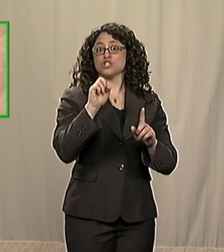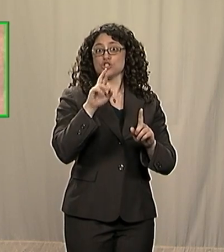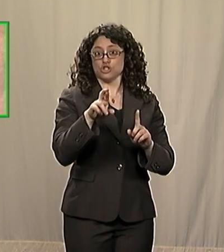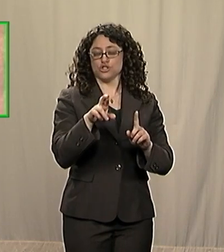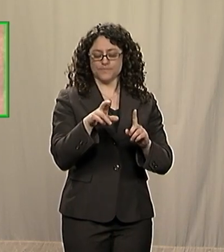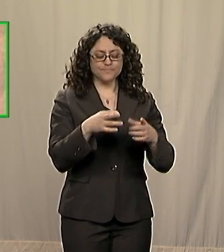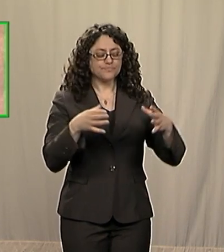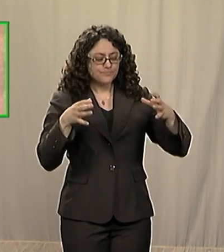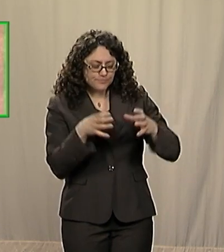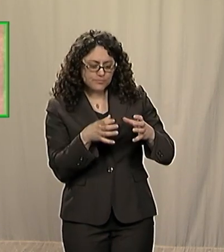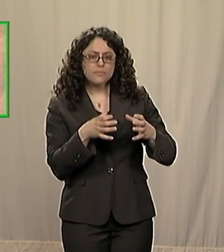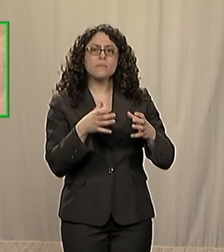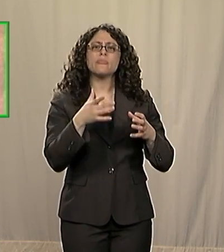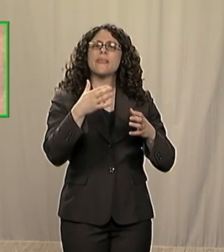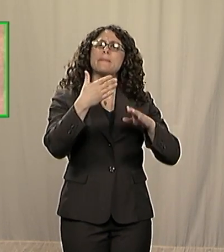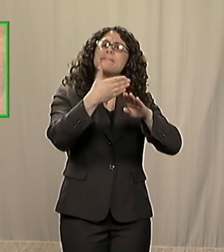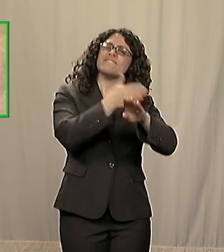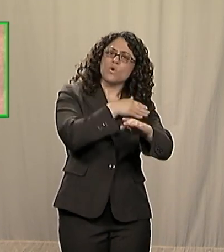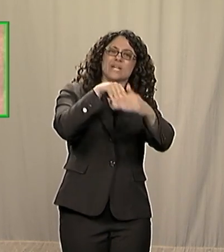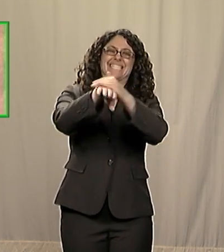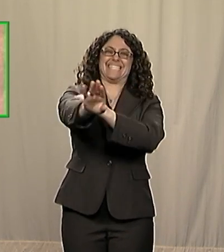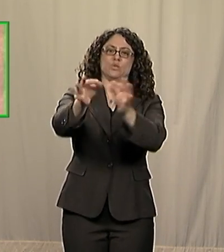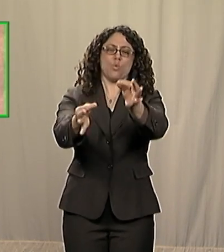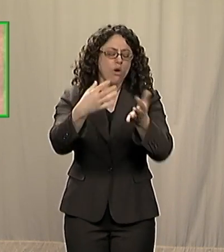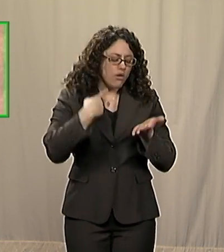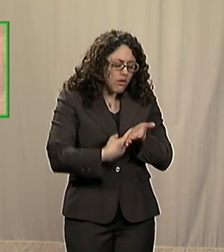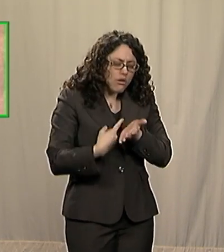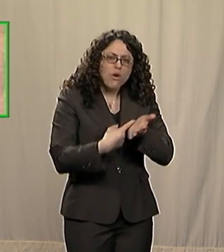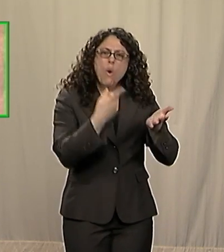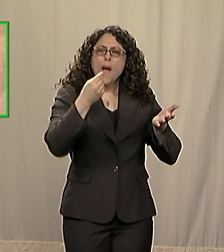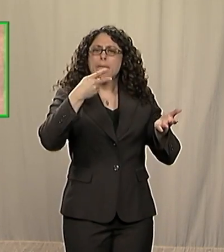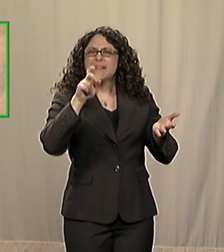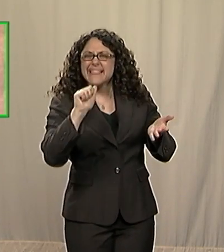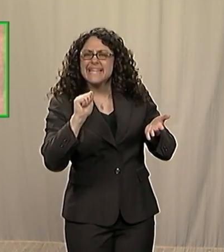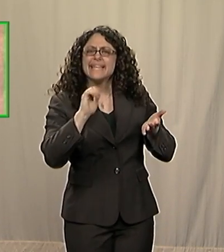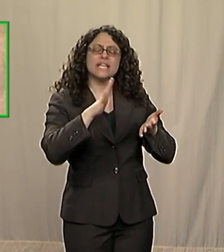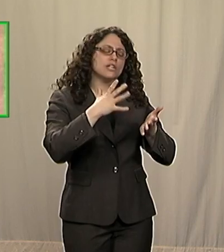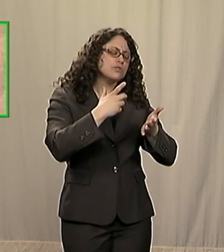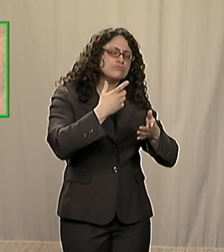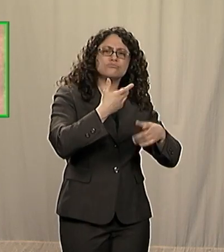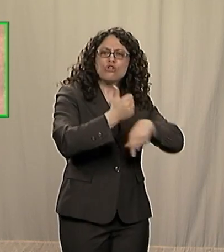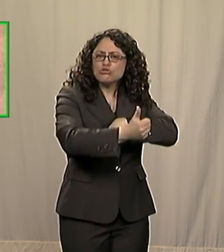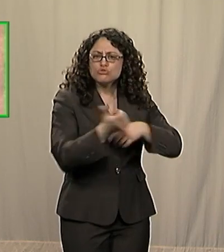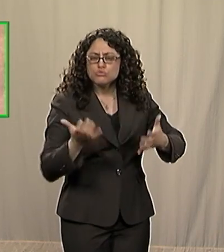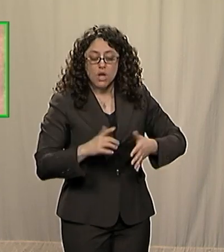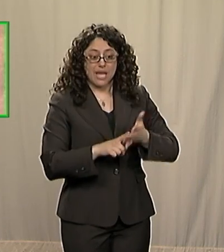when they went into court in terms of pleading of charges, you know the interaction management is very high.